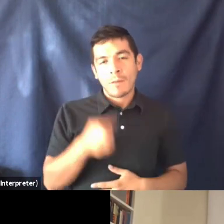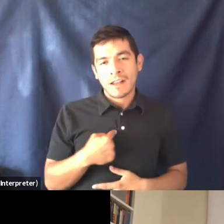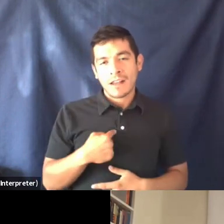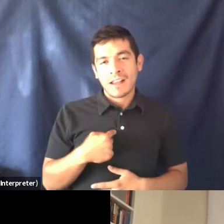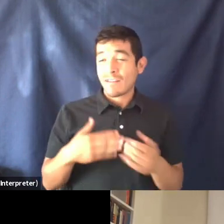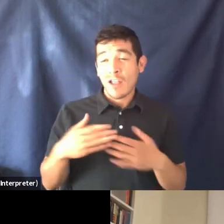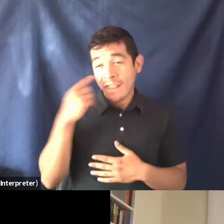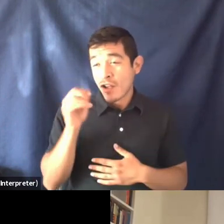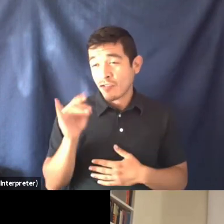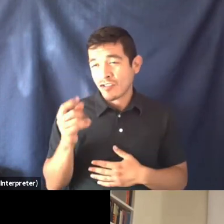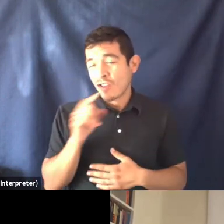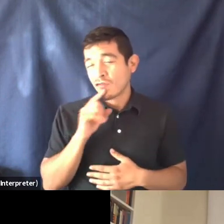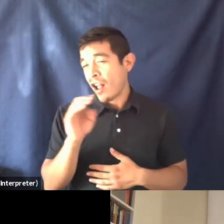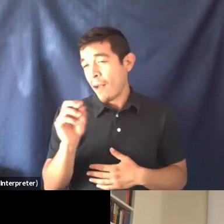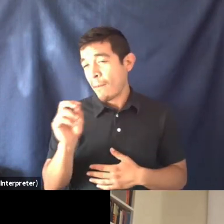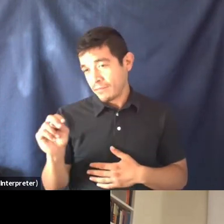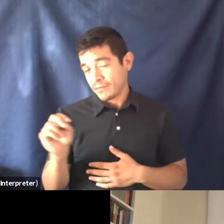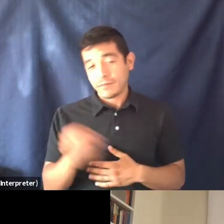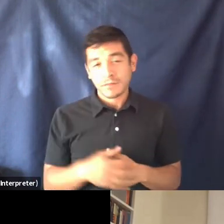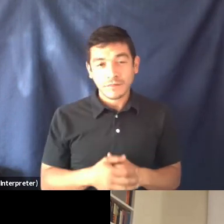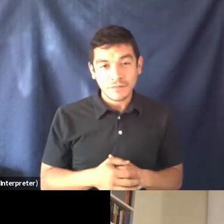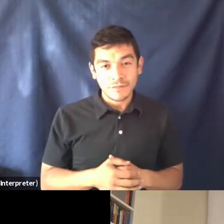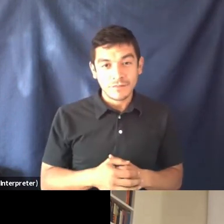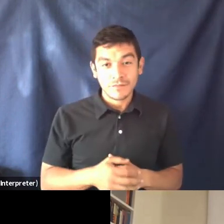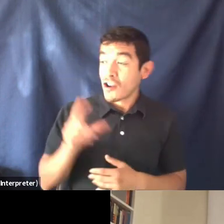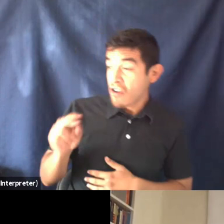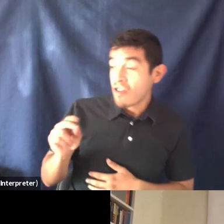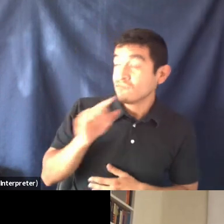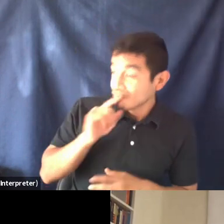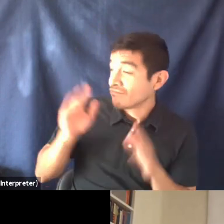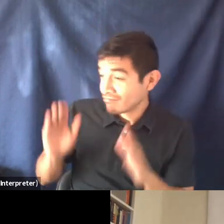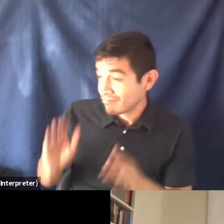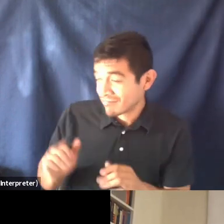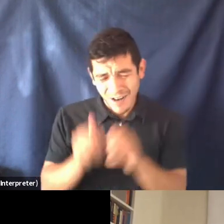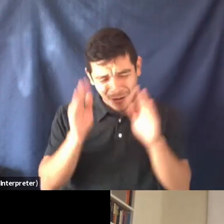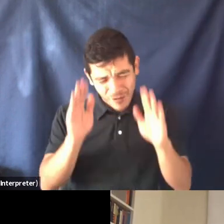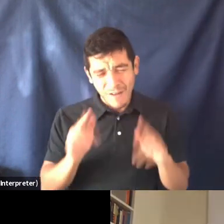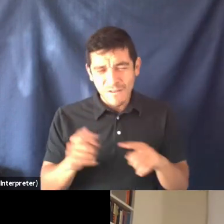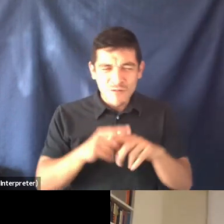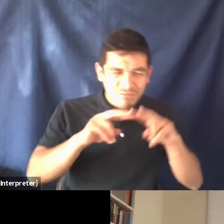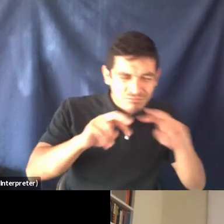No, that is a miracle and how wonderful to explore human mercy and compassion like that.